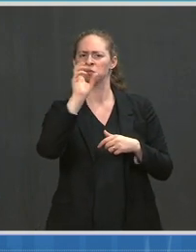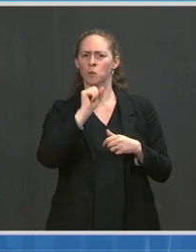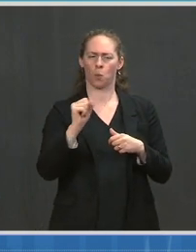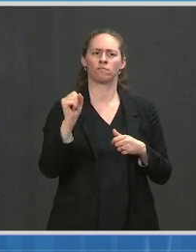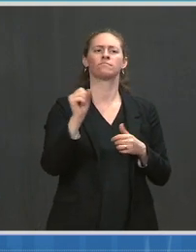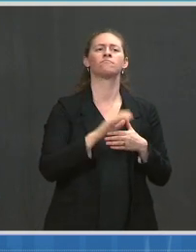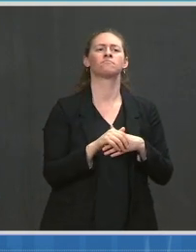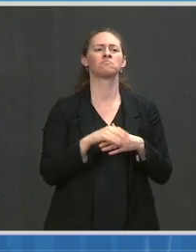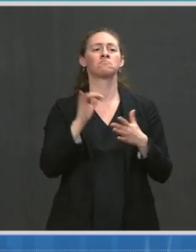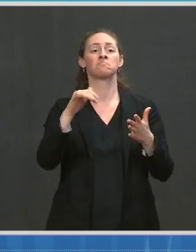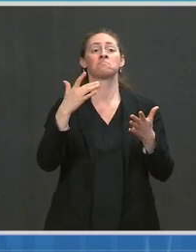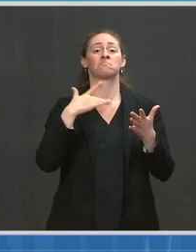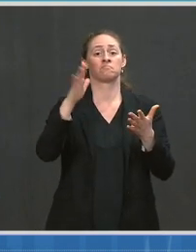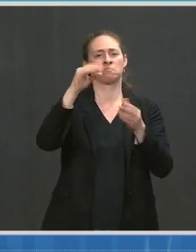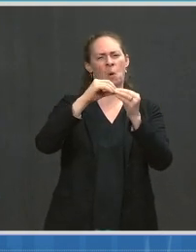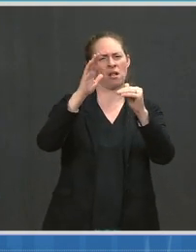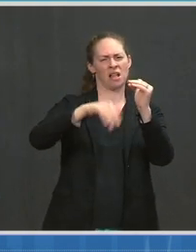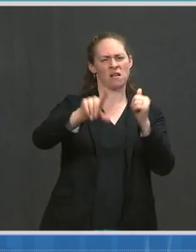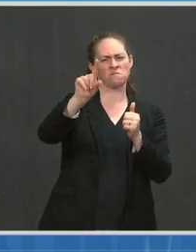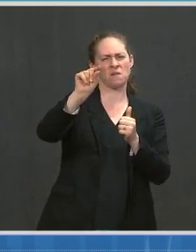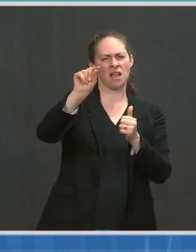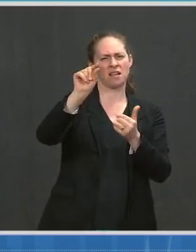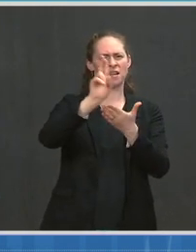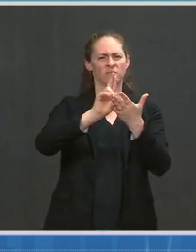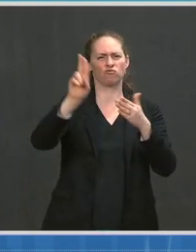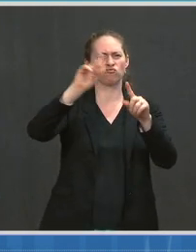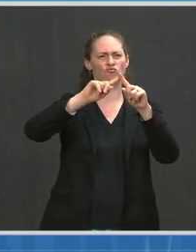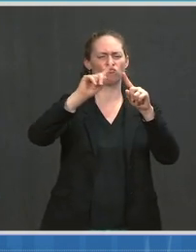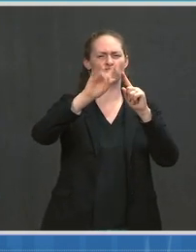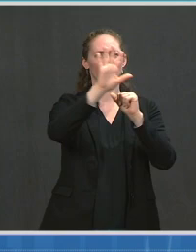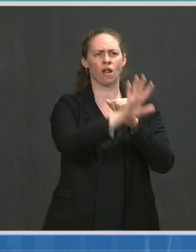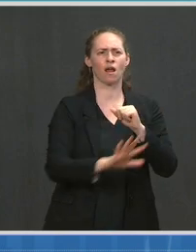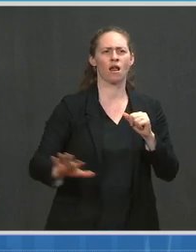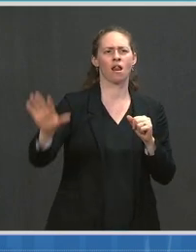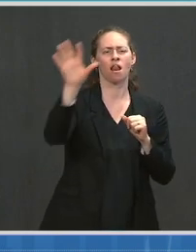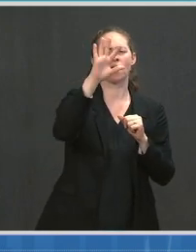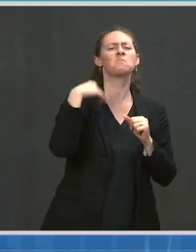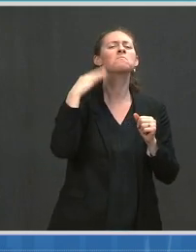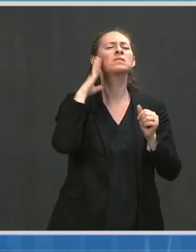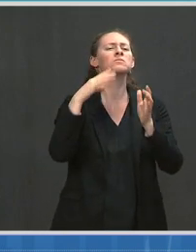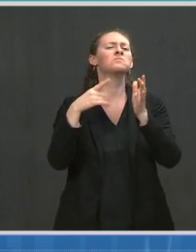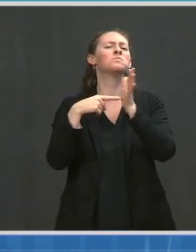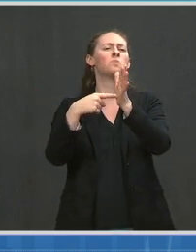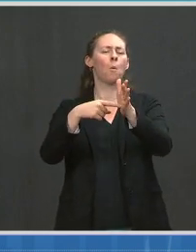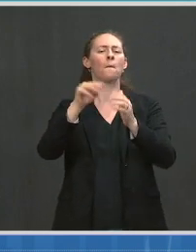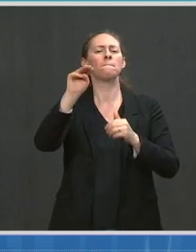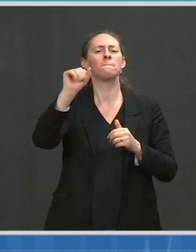shown on the slide of the map of the United States. They'd be followed over five months.